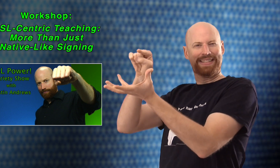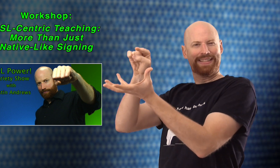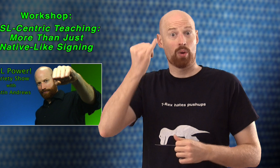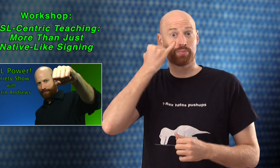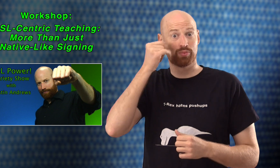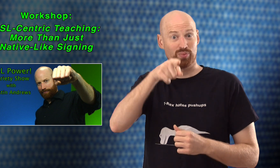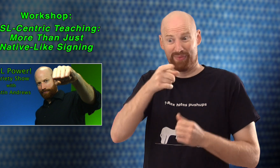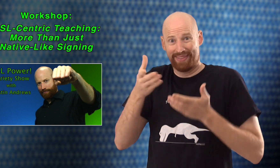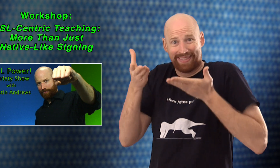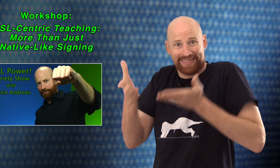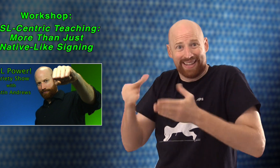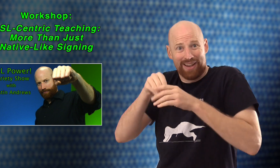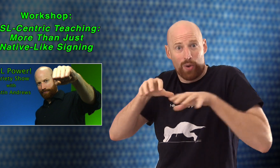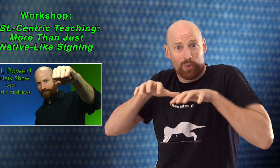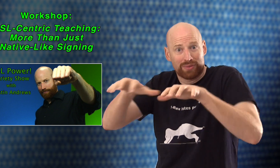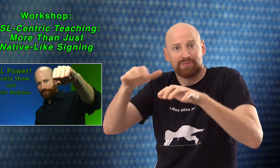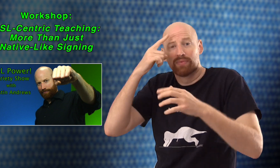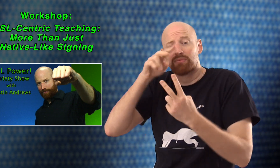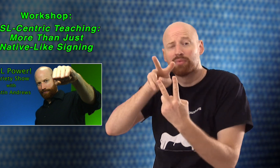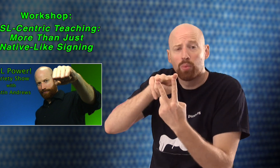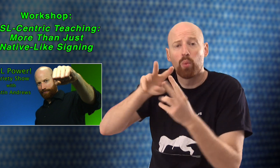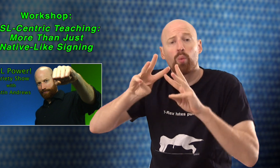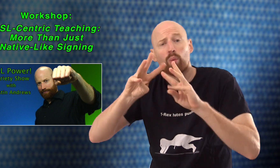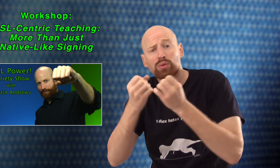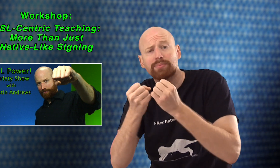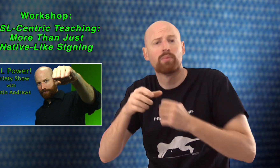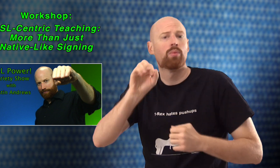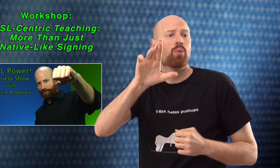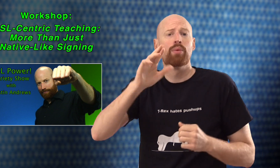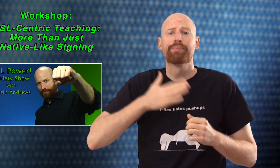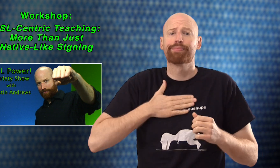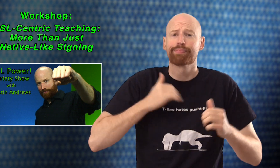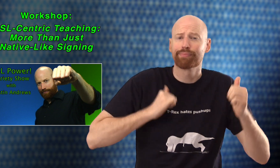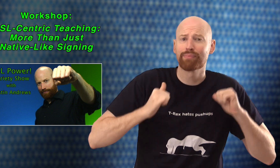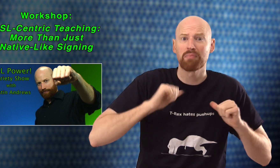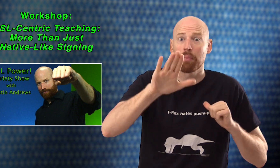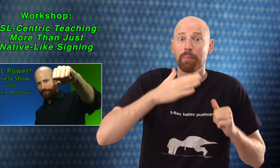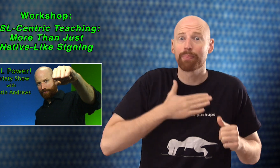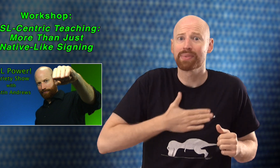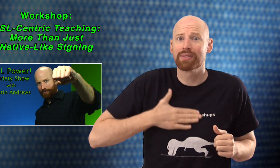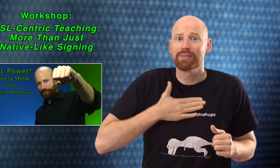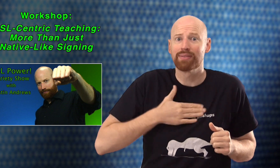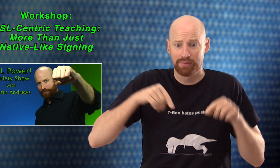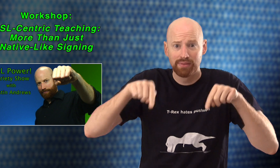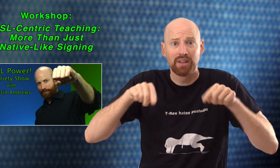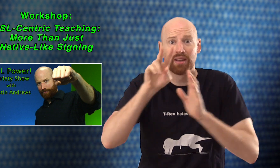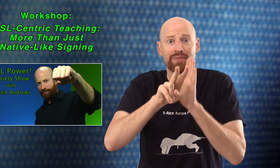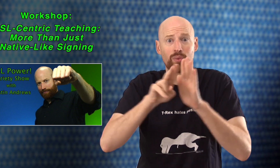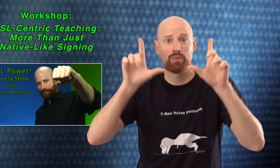ASL! If you were in the audience, either for the workshop or performance, please take a brief trip